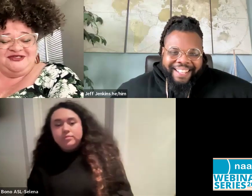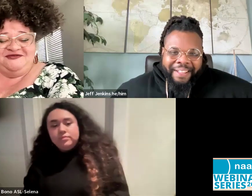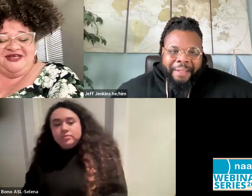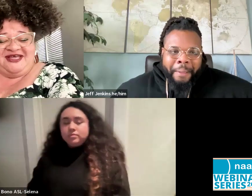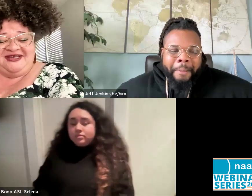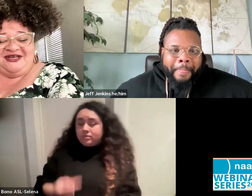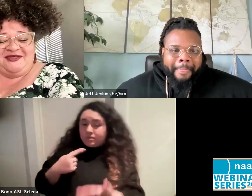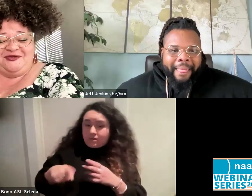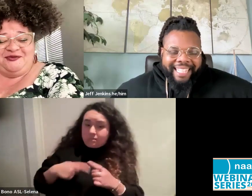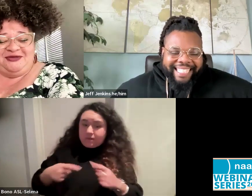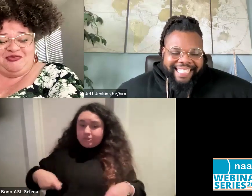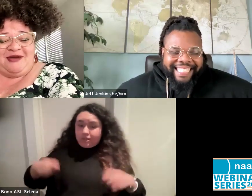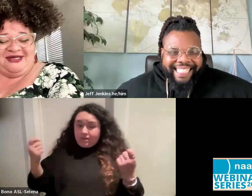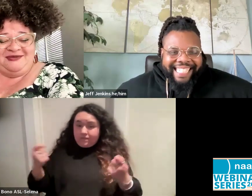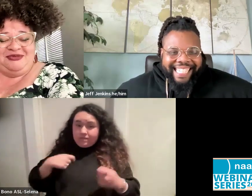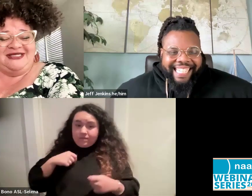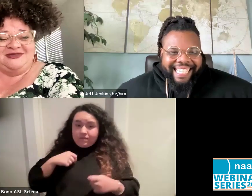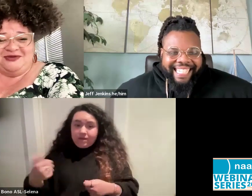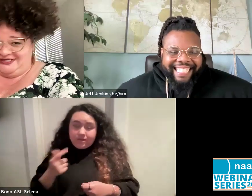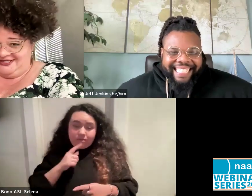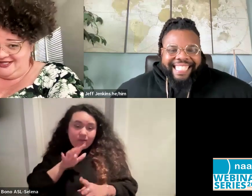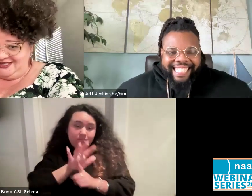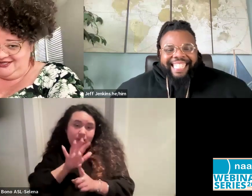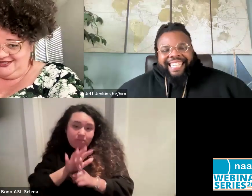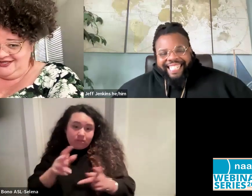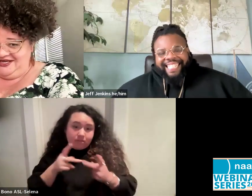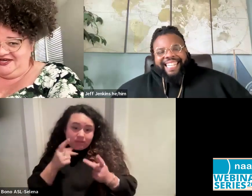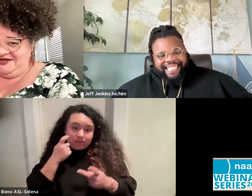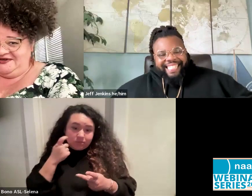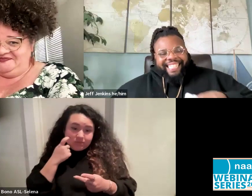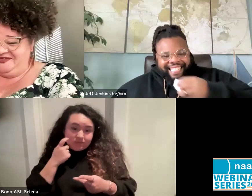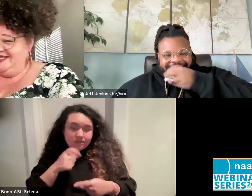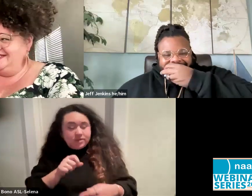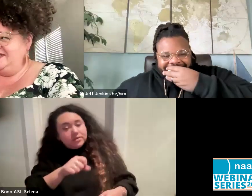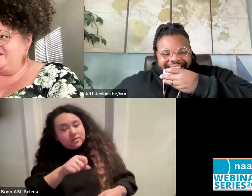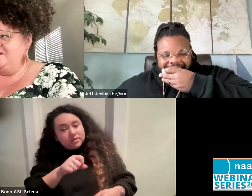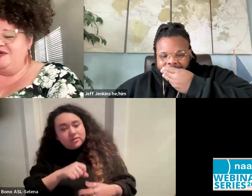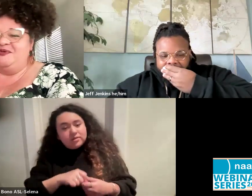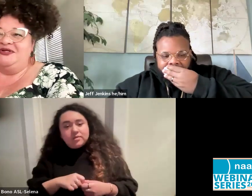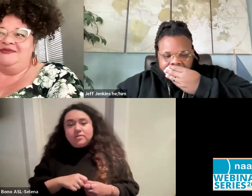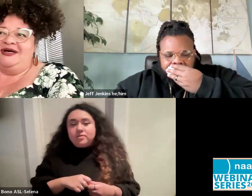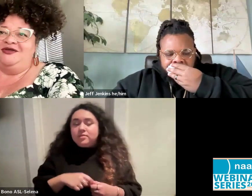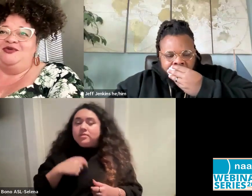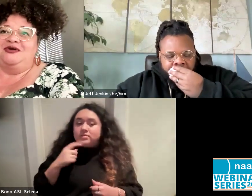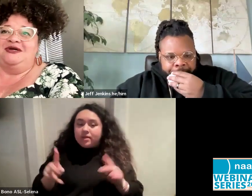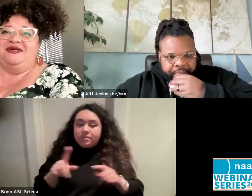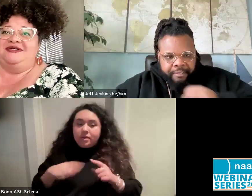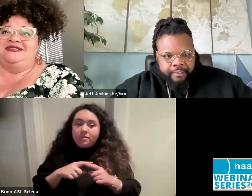because you've done that in another really prominent place recently. Yeah. Tell the people about your appearance